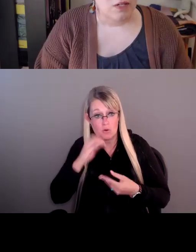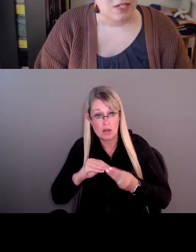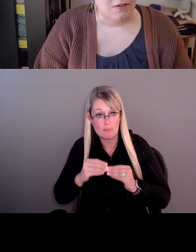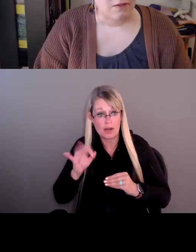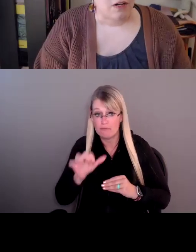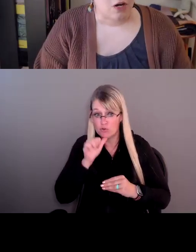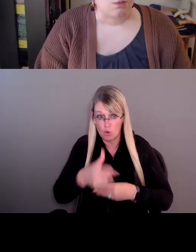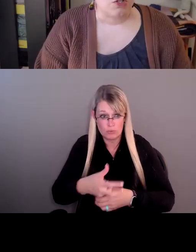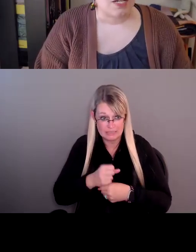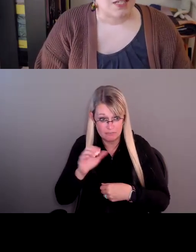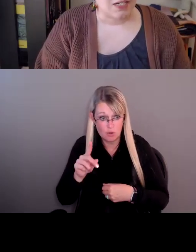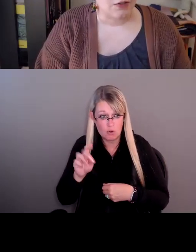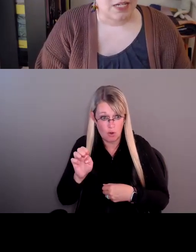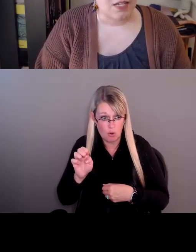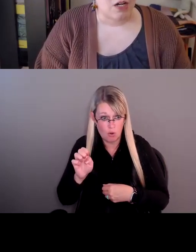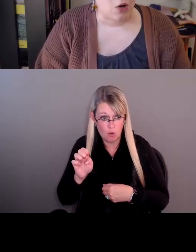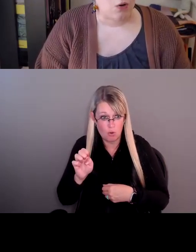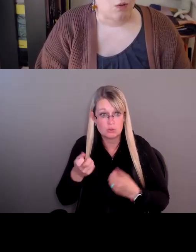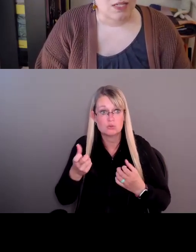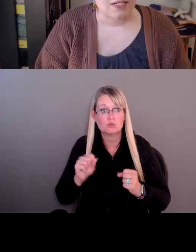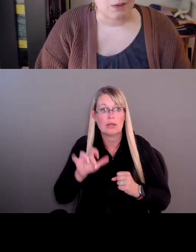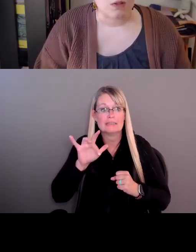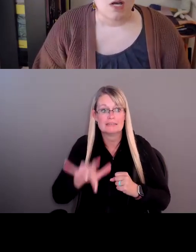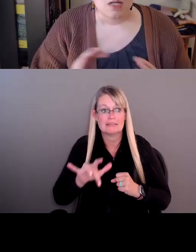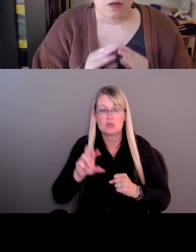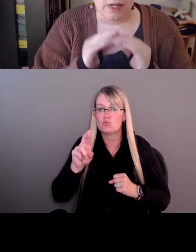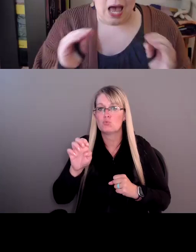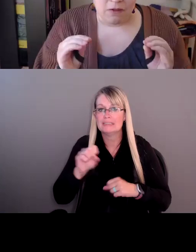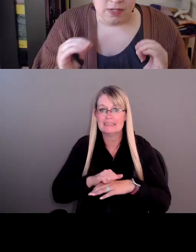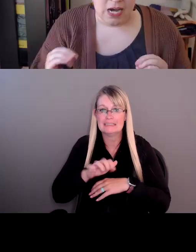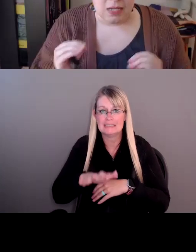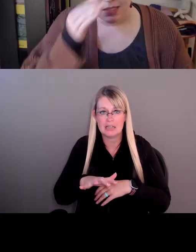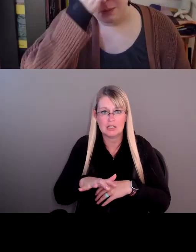receive a code, try selecting a recent code once it's enabled. So I read half of the text and I'm